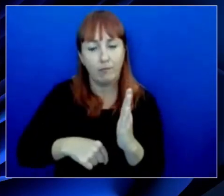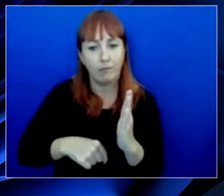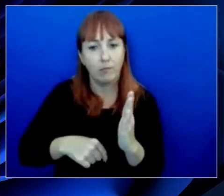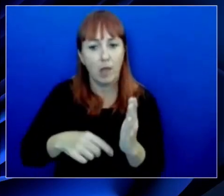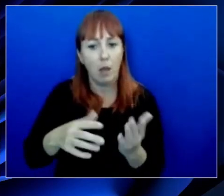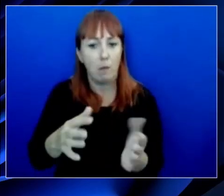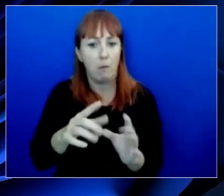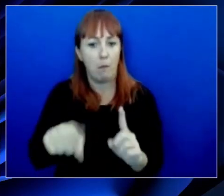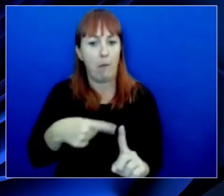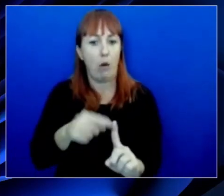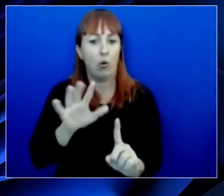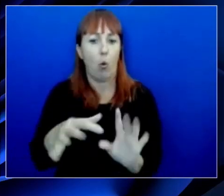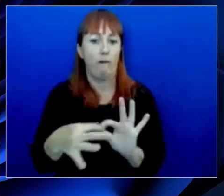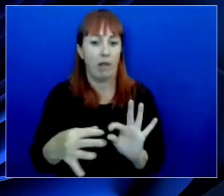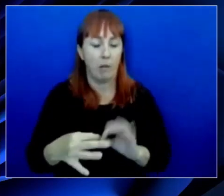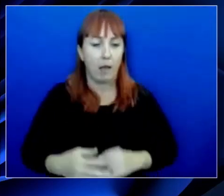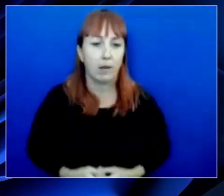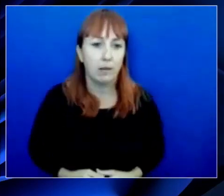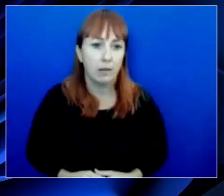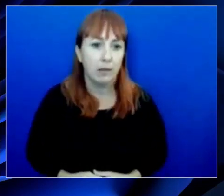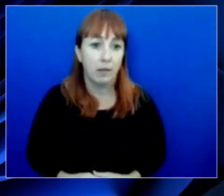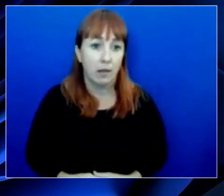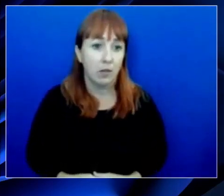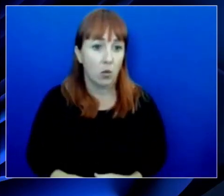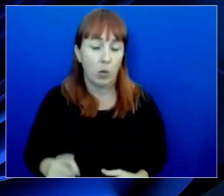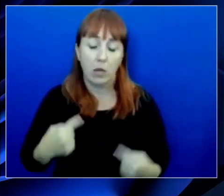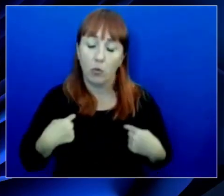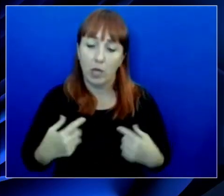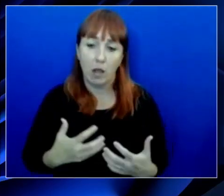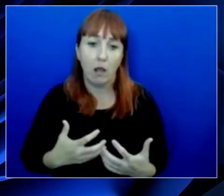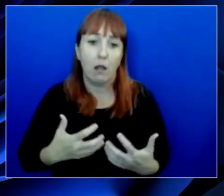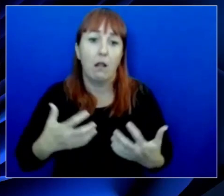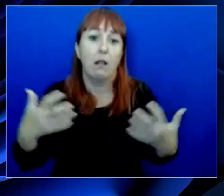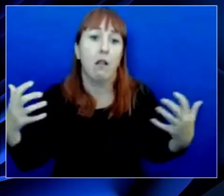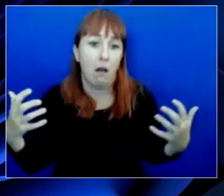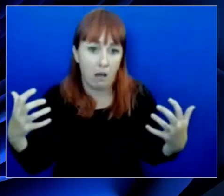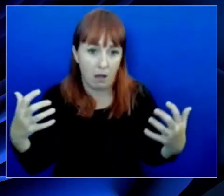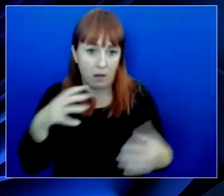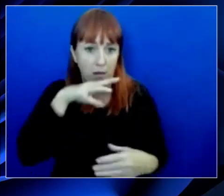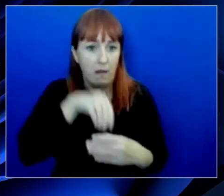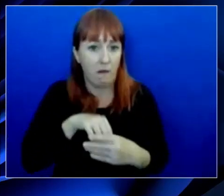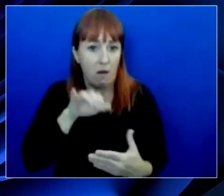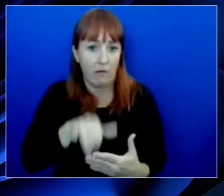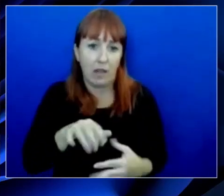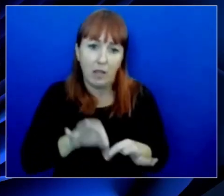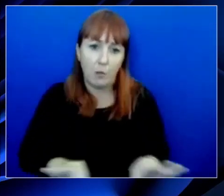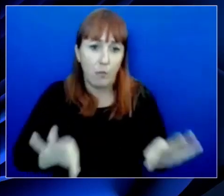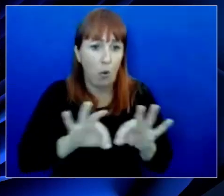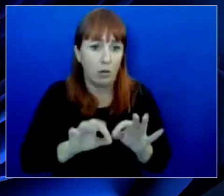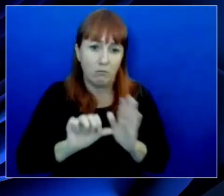it's something that we do a lot of. And it's really important. I can't tell you how important